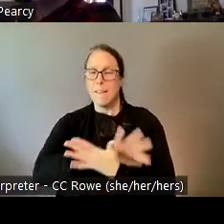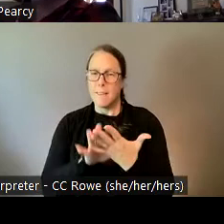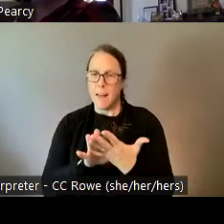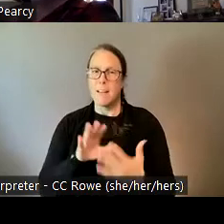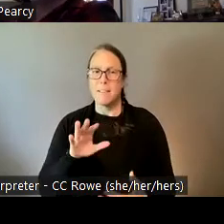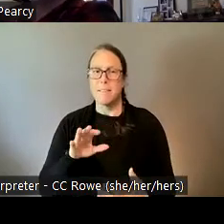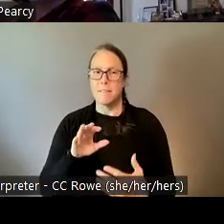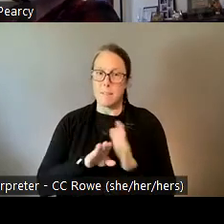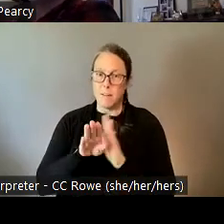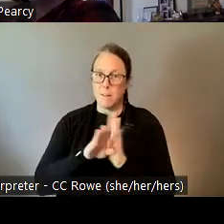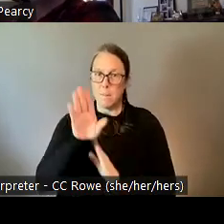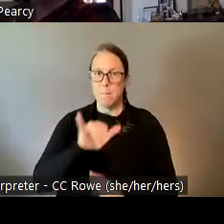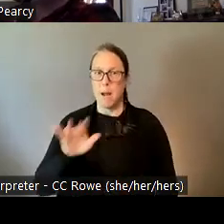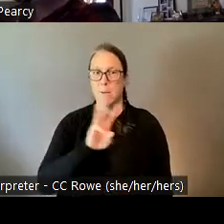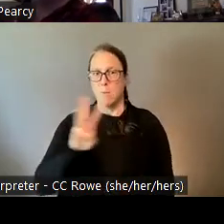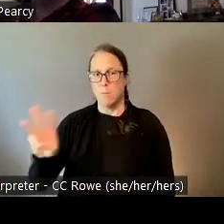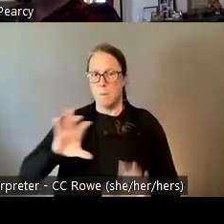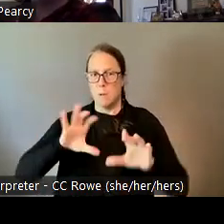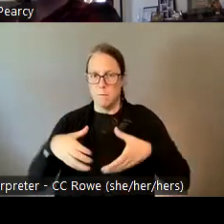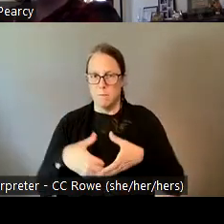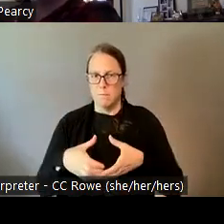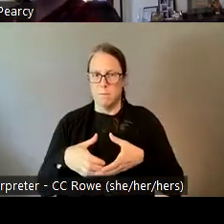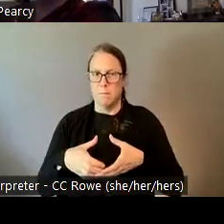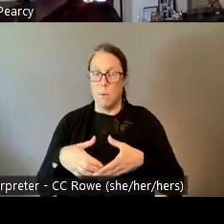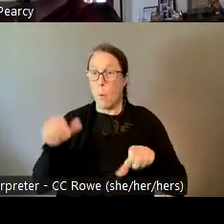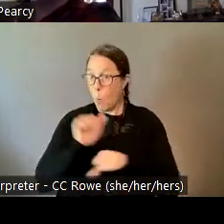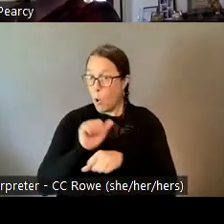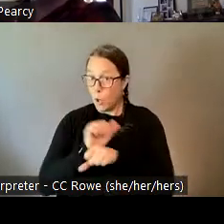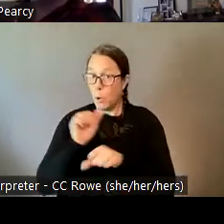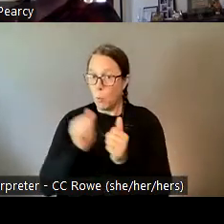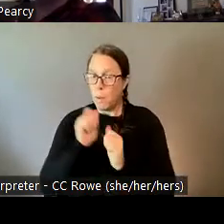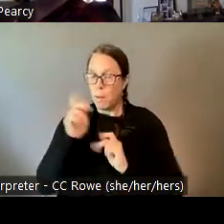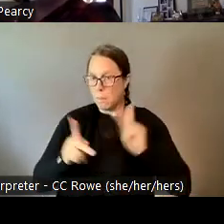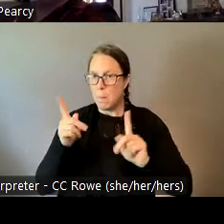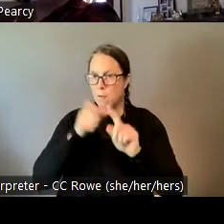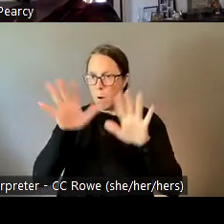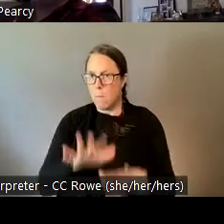by the Worldwide Web Consortium in collaborations with individuals from around the world.